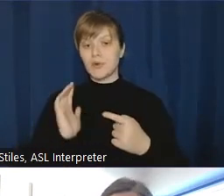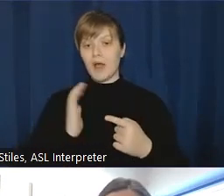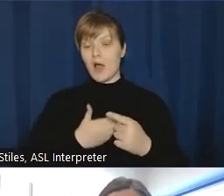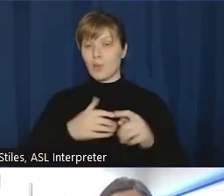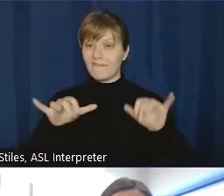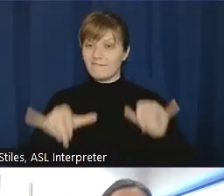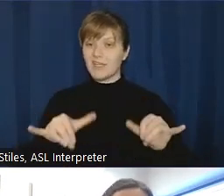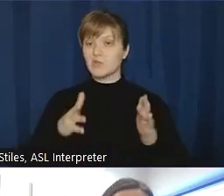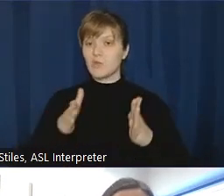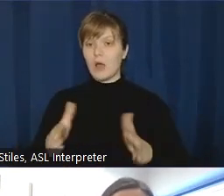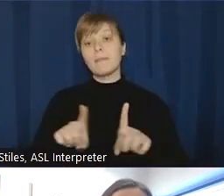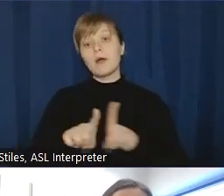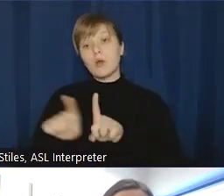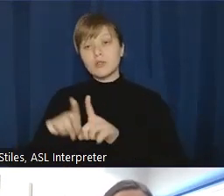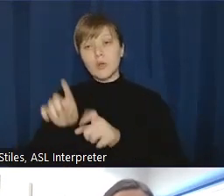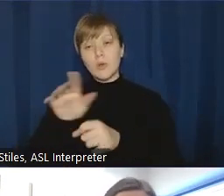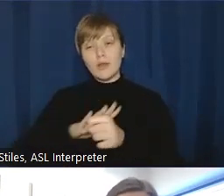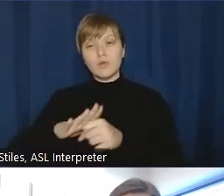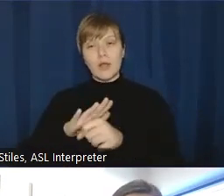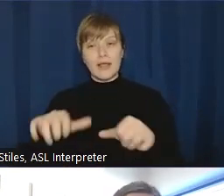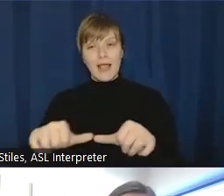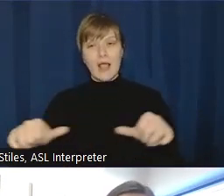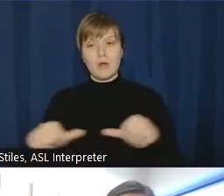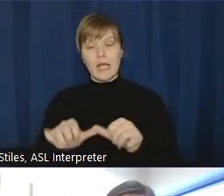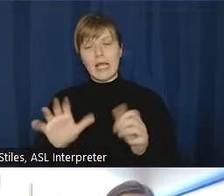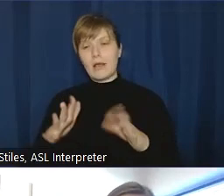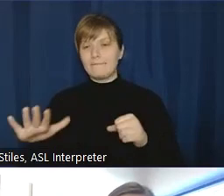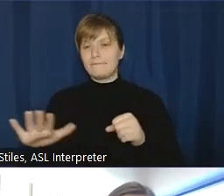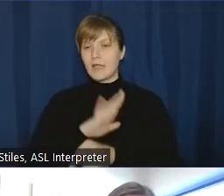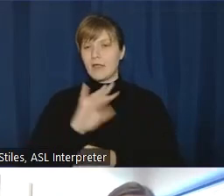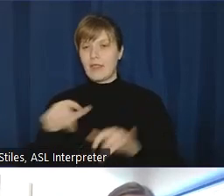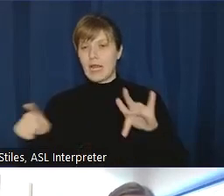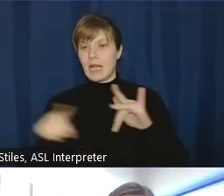as to the surrounding area to fill this missing transportation gap in Flagstaff.